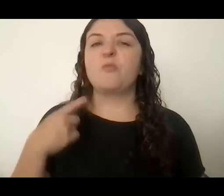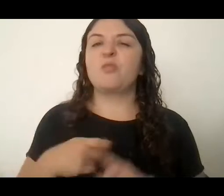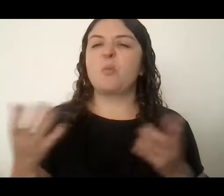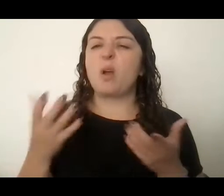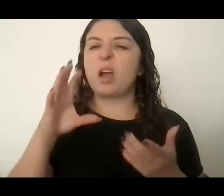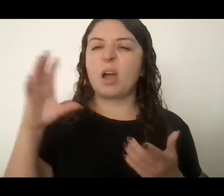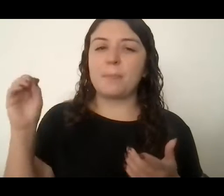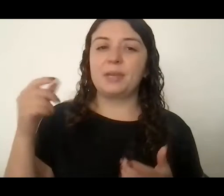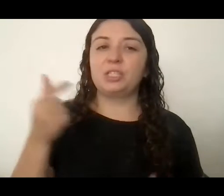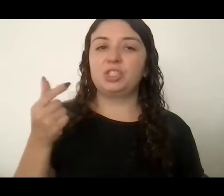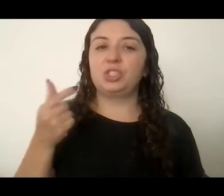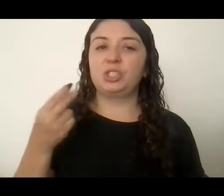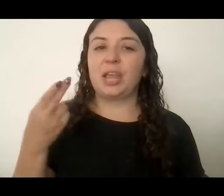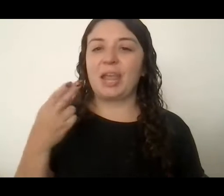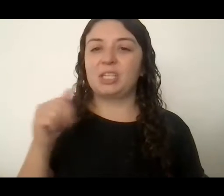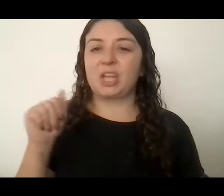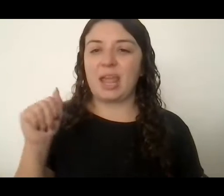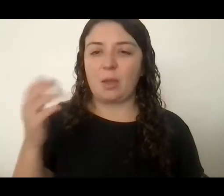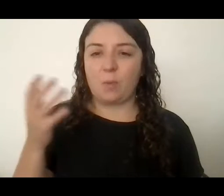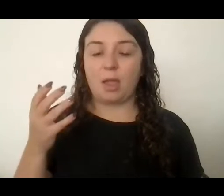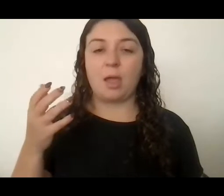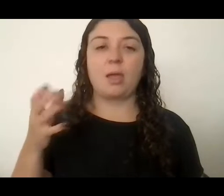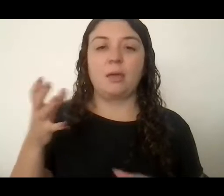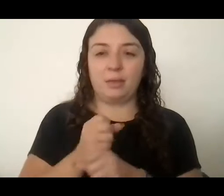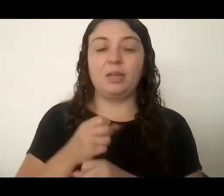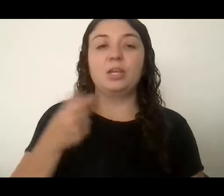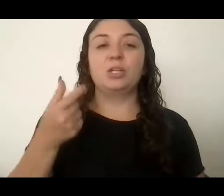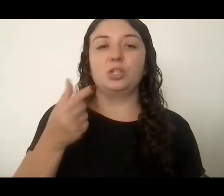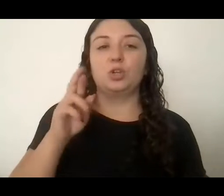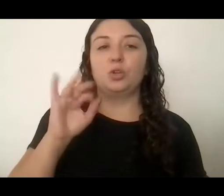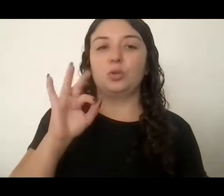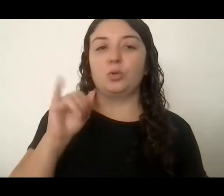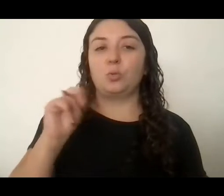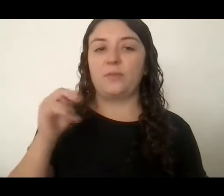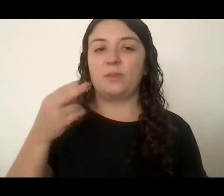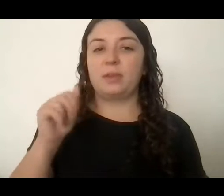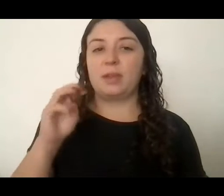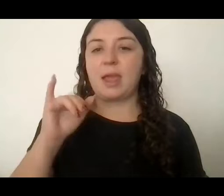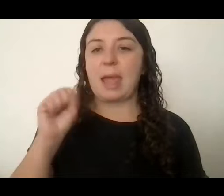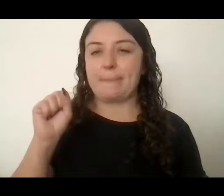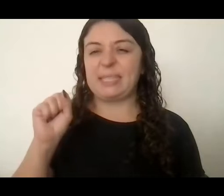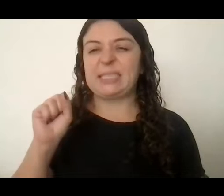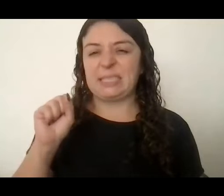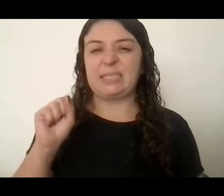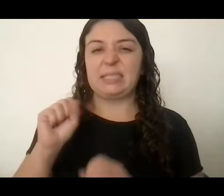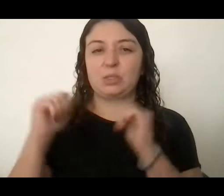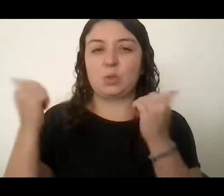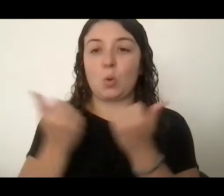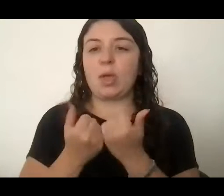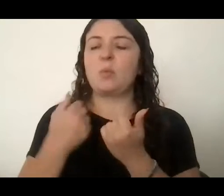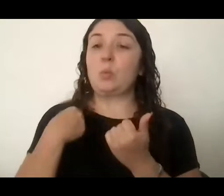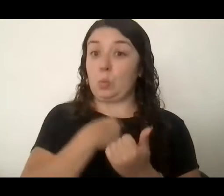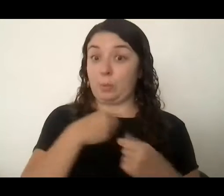GHA for short. GHA is an organization that has been providing training and technical support